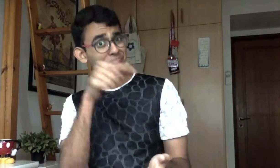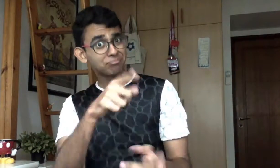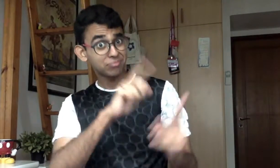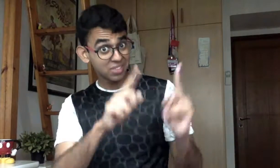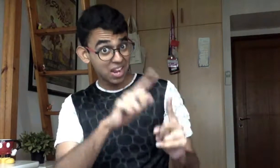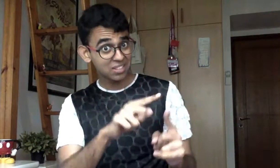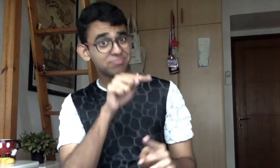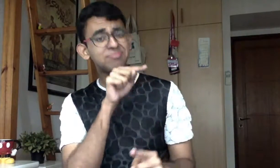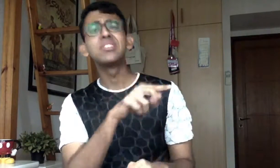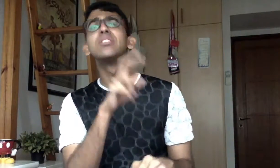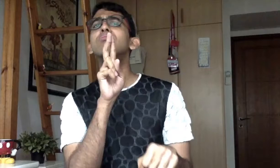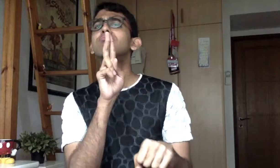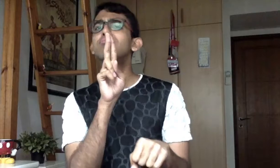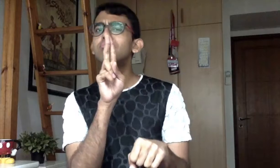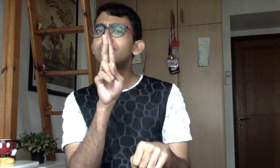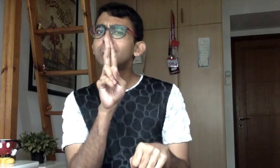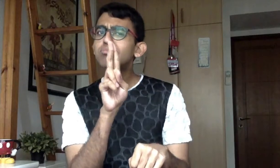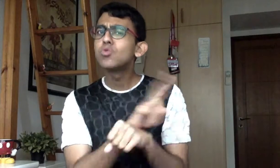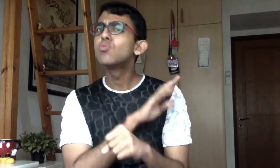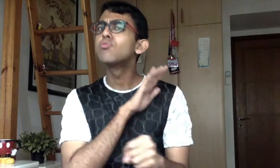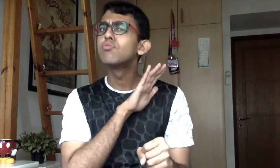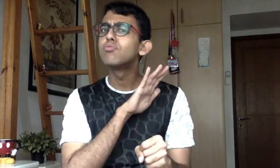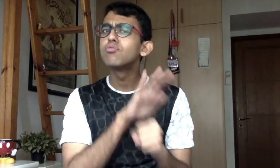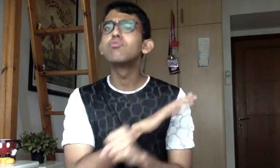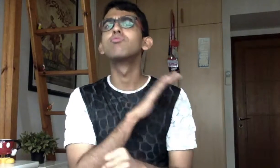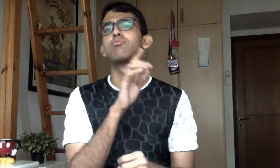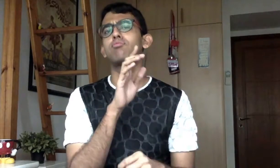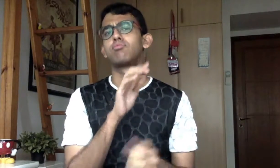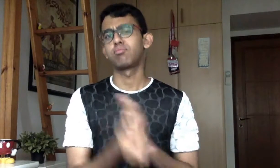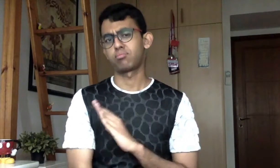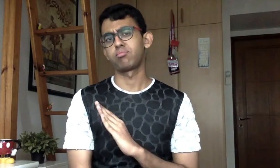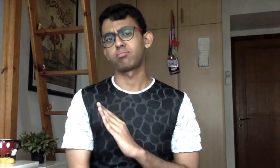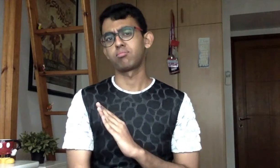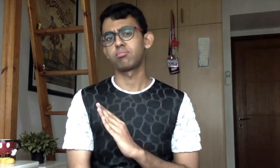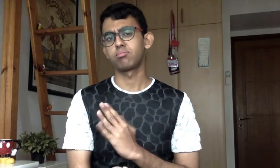Signing is a really useful skill to have.